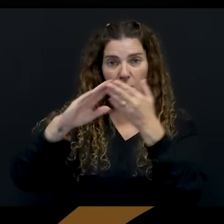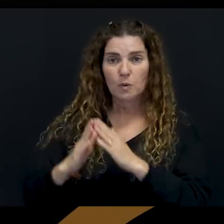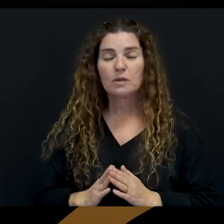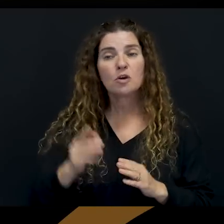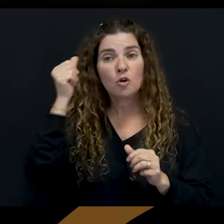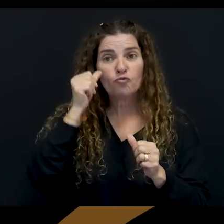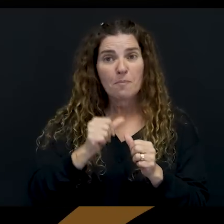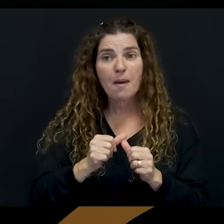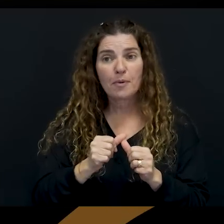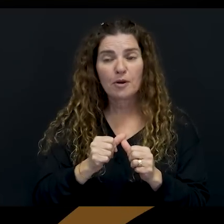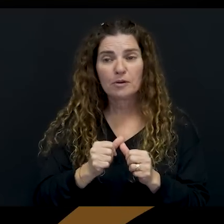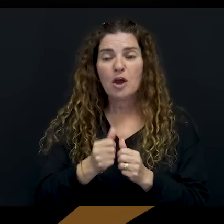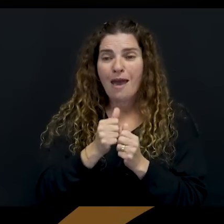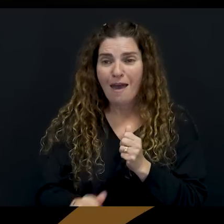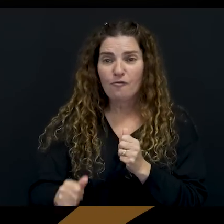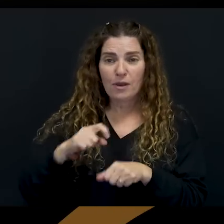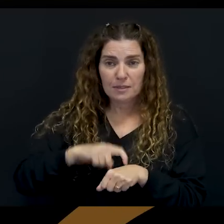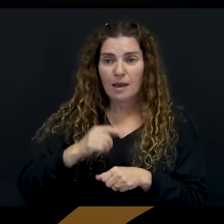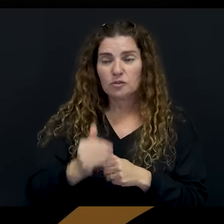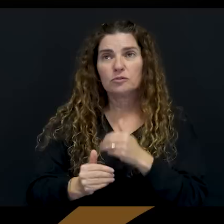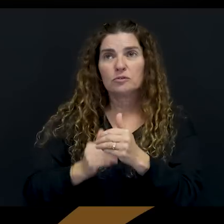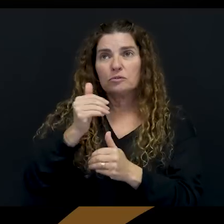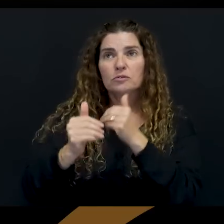Remember, every step we take towards greater accessibility